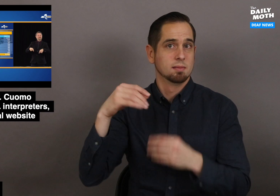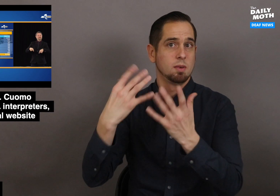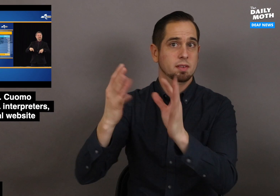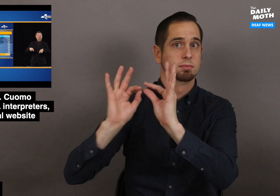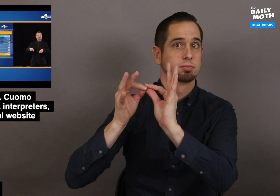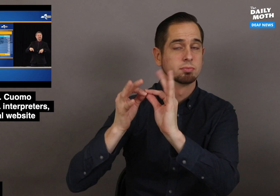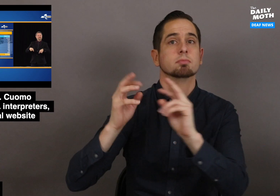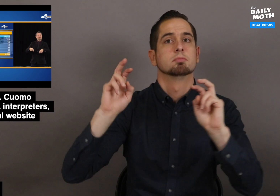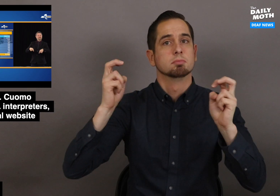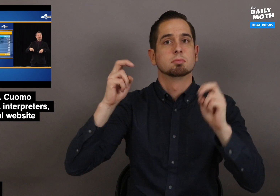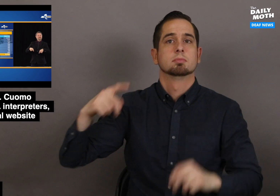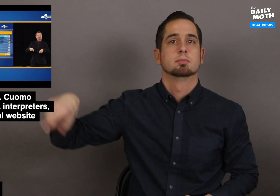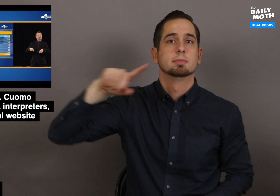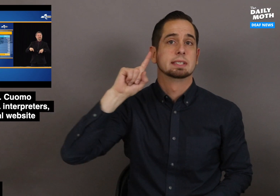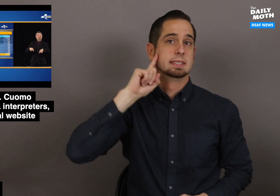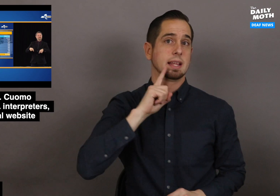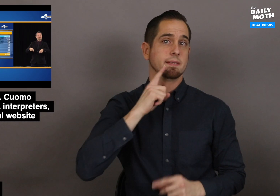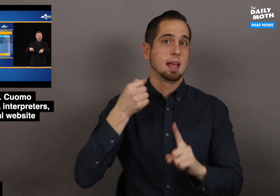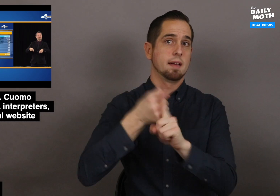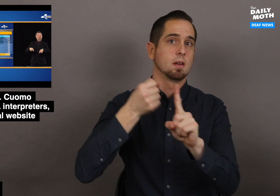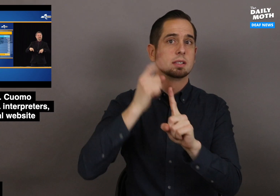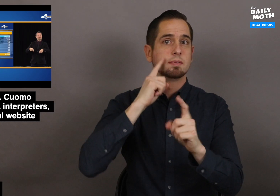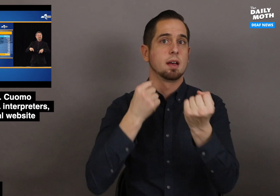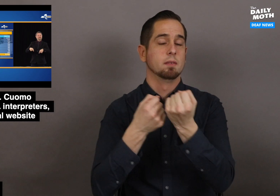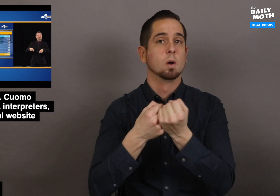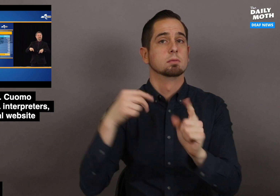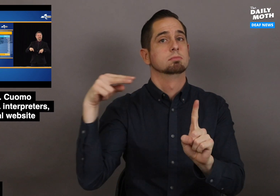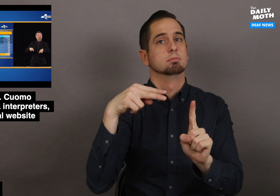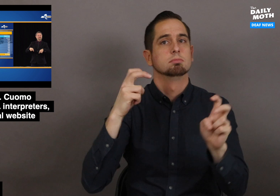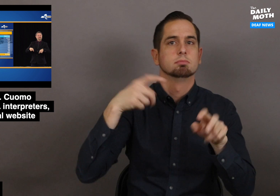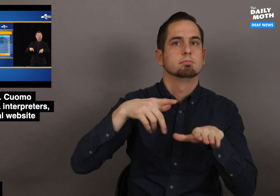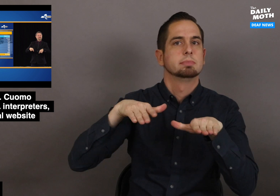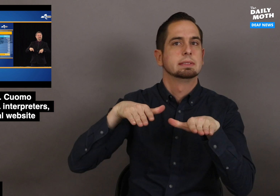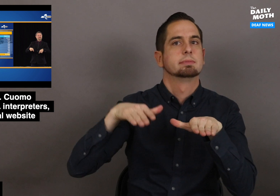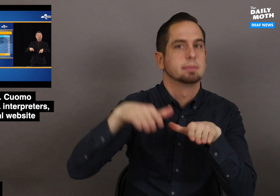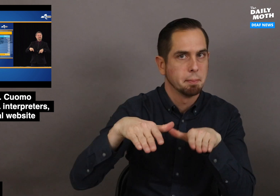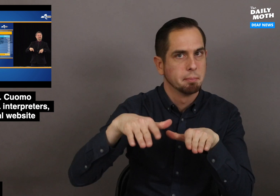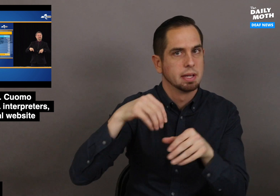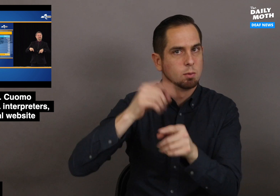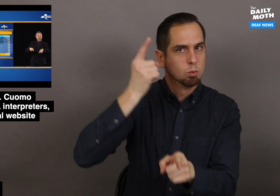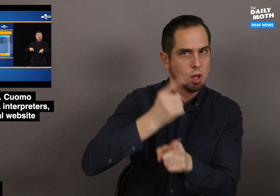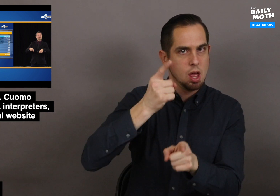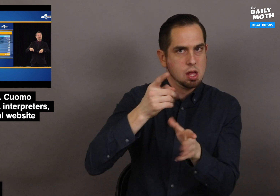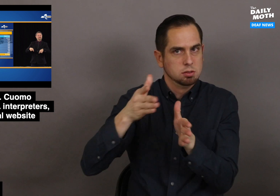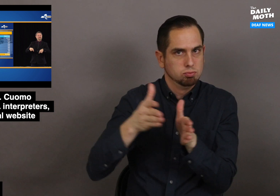This is considered a "step" by Deaf advocates in the right